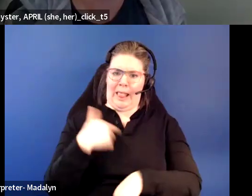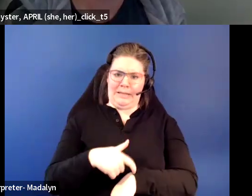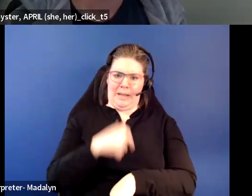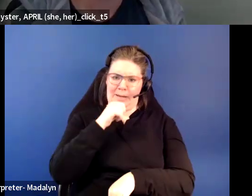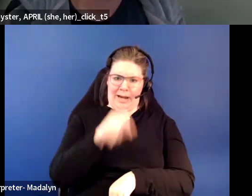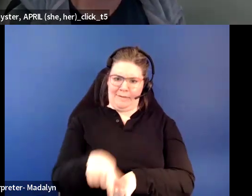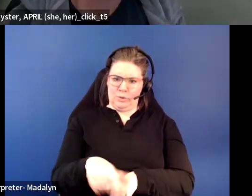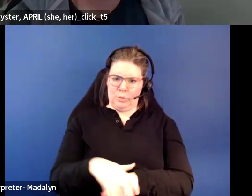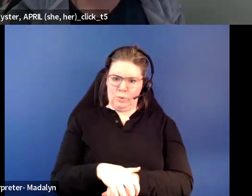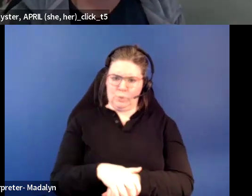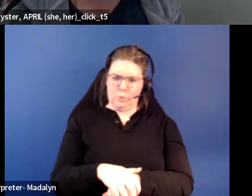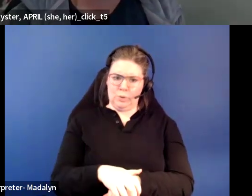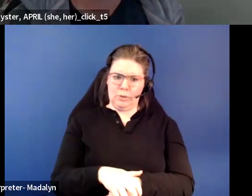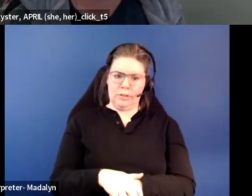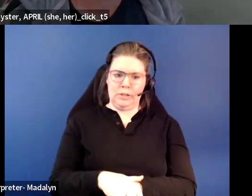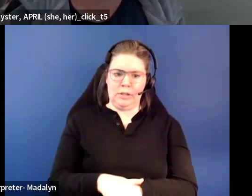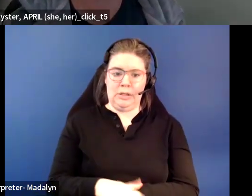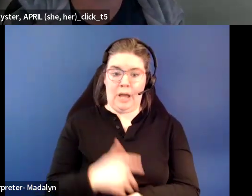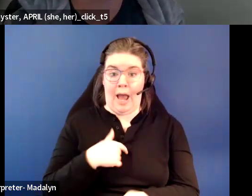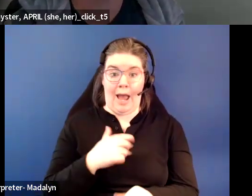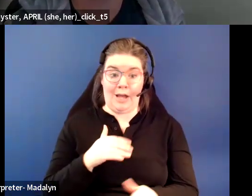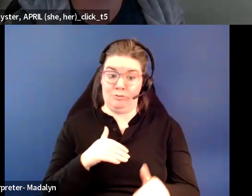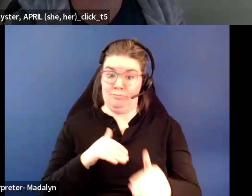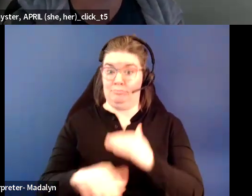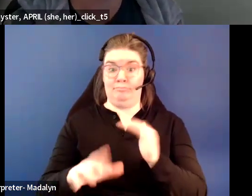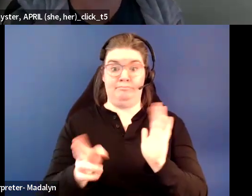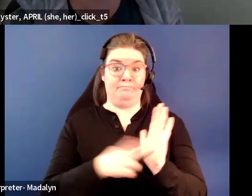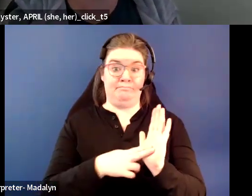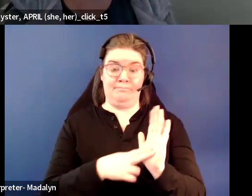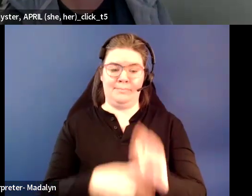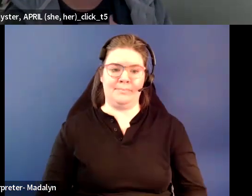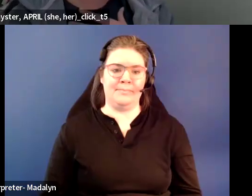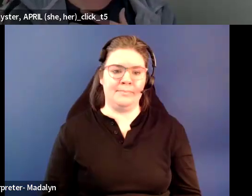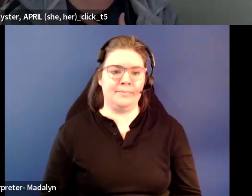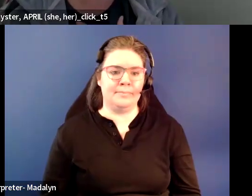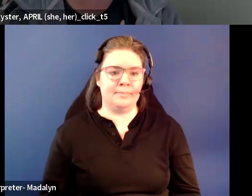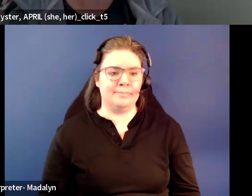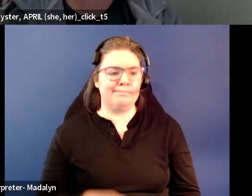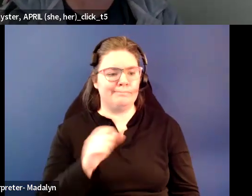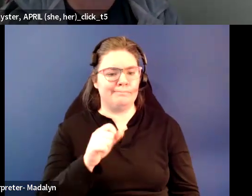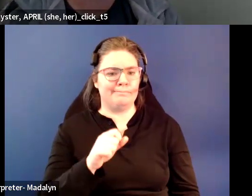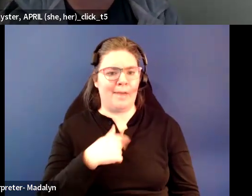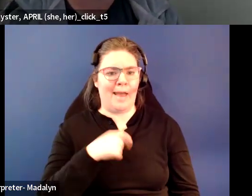Carolyn Grawi: So I just I just logged on and I was on. So yeah, II have to. I'll have to go back and look at